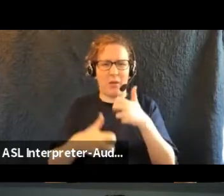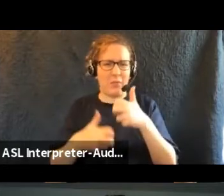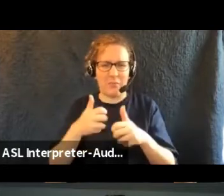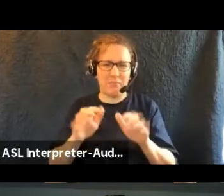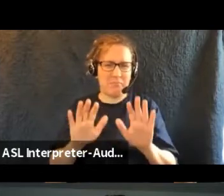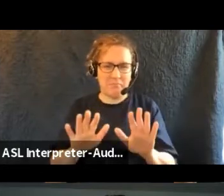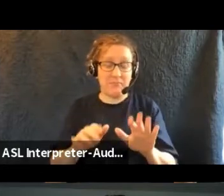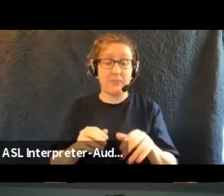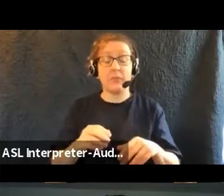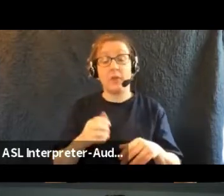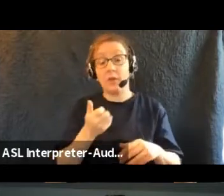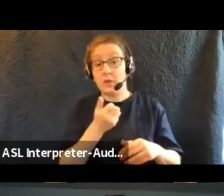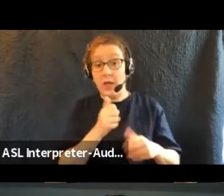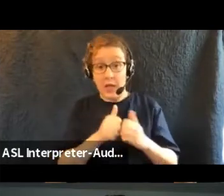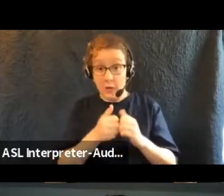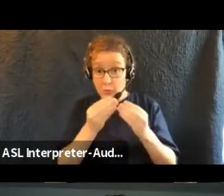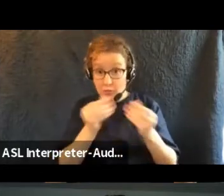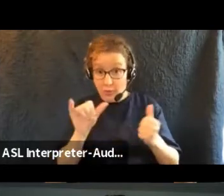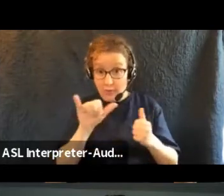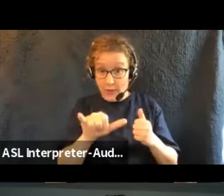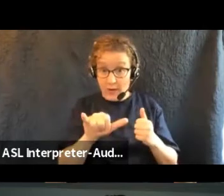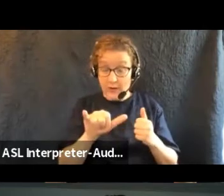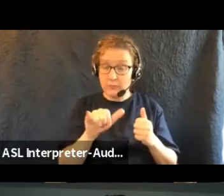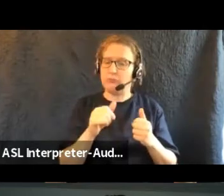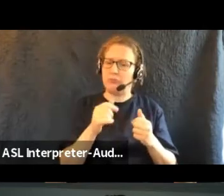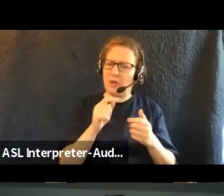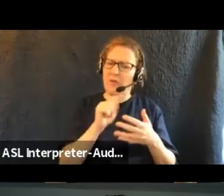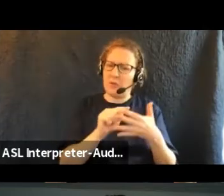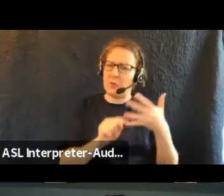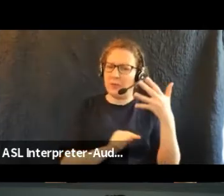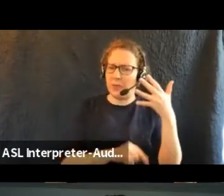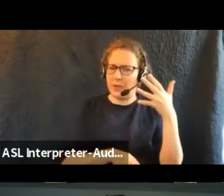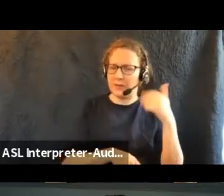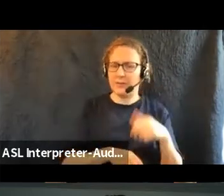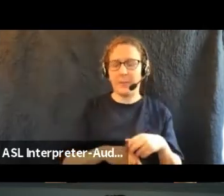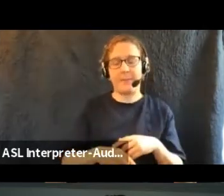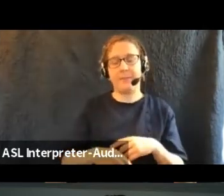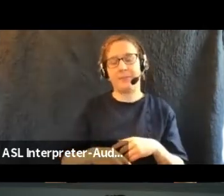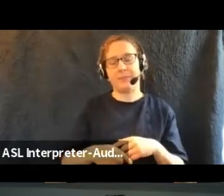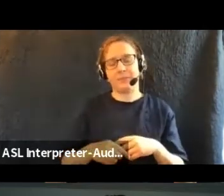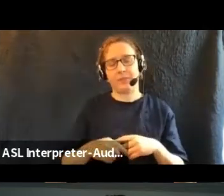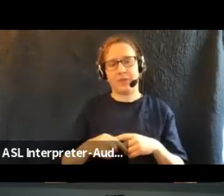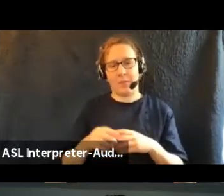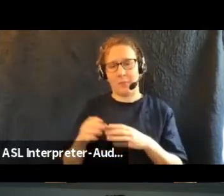few different things to try and address this, and plan accordingly.